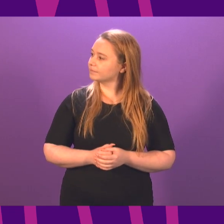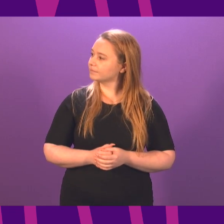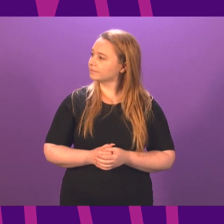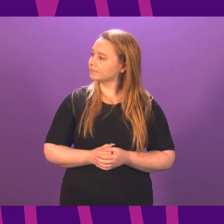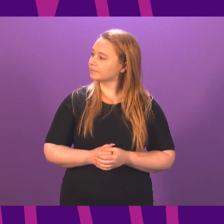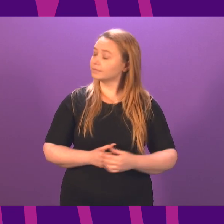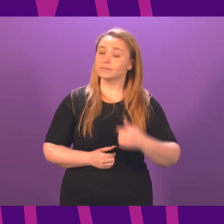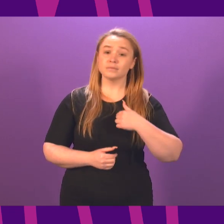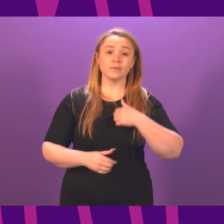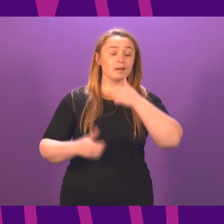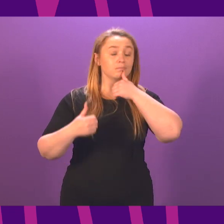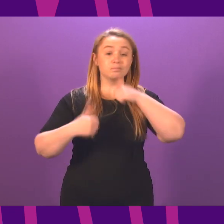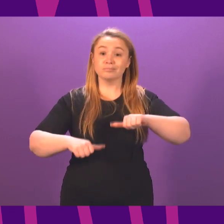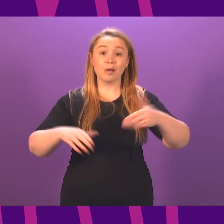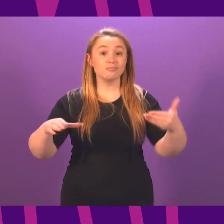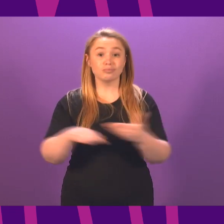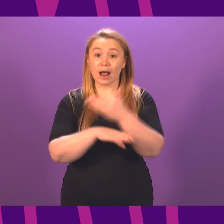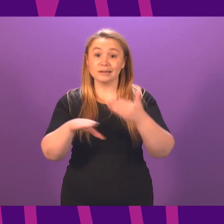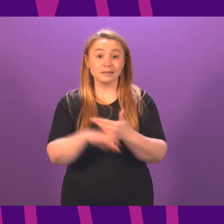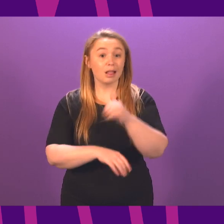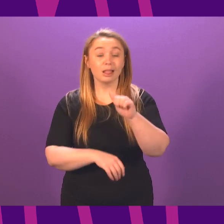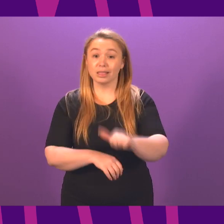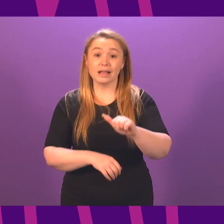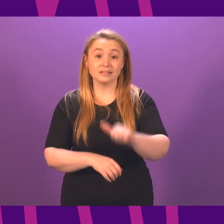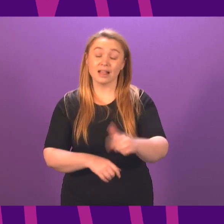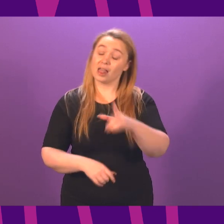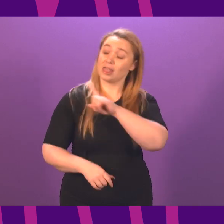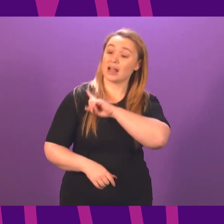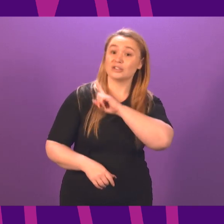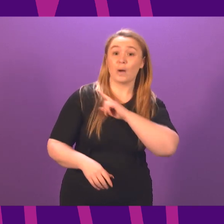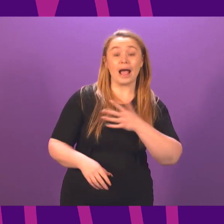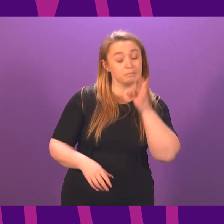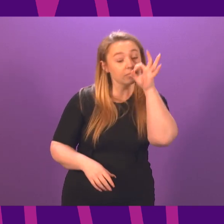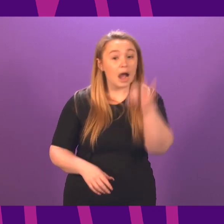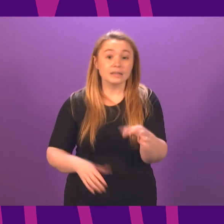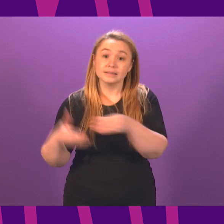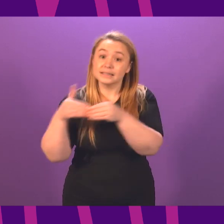which is why I asked about guidance, and I hope that the First Minister will check that. We know